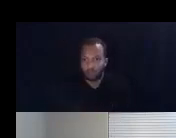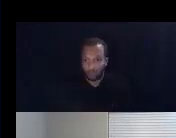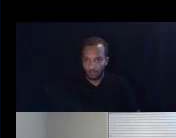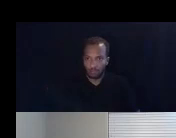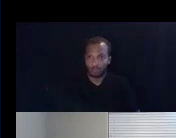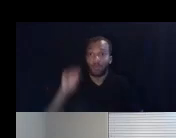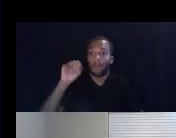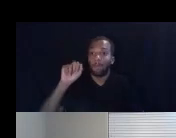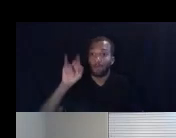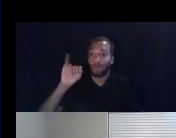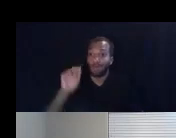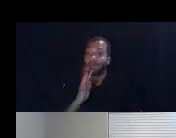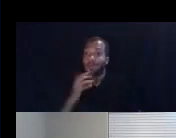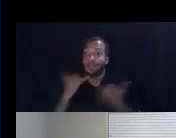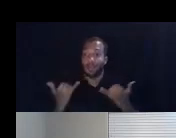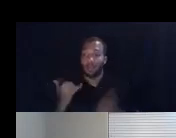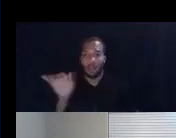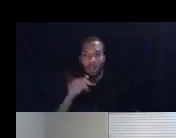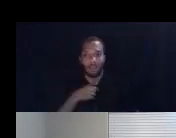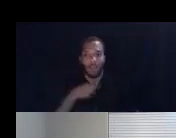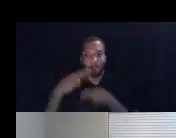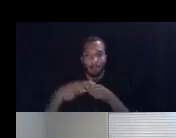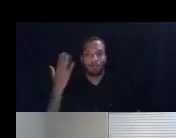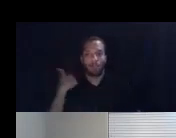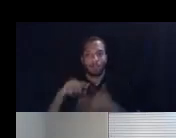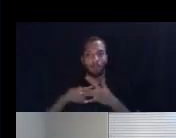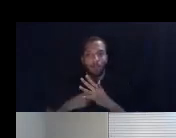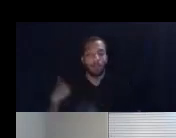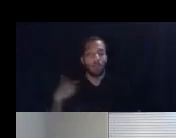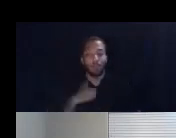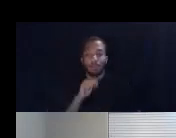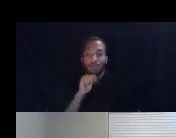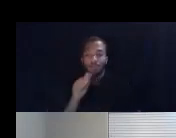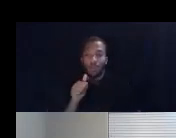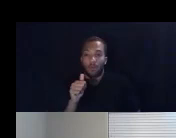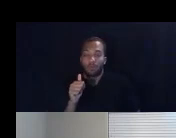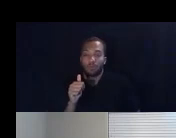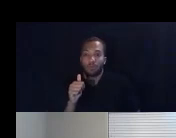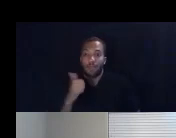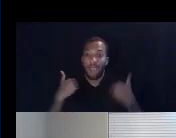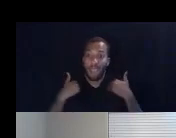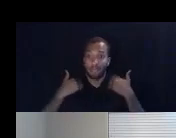So, as I shared in the beginning, we don't essentially at this moment have a process,